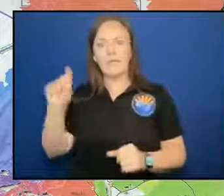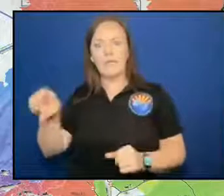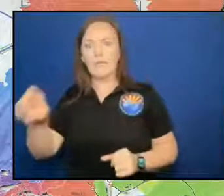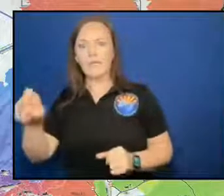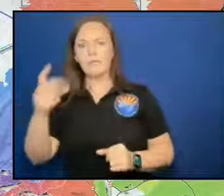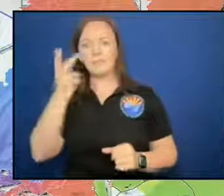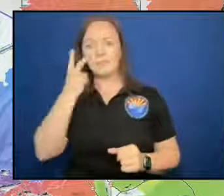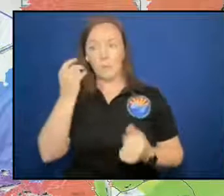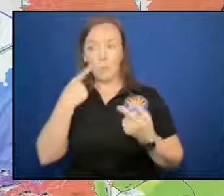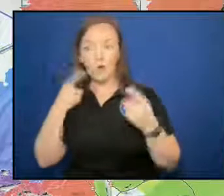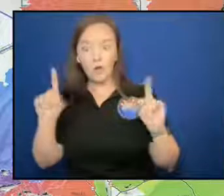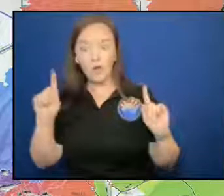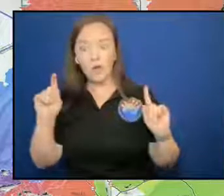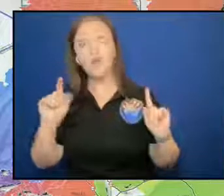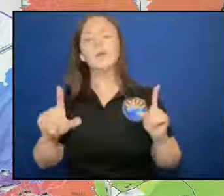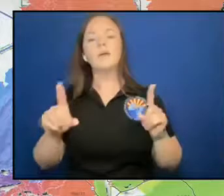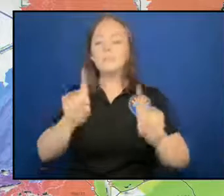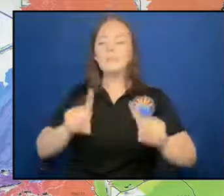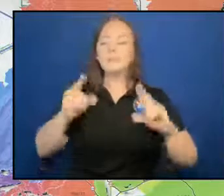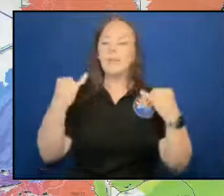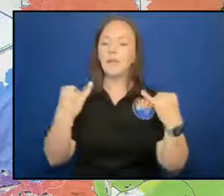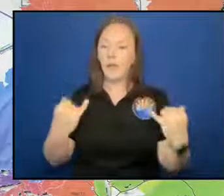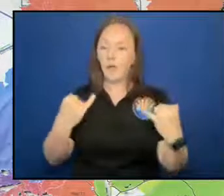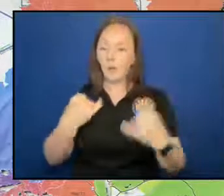PAY ATTENTION TO THE MESSAGING THAT IS OUT THERE.